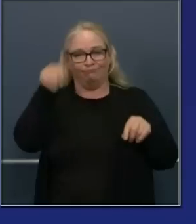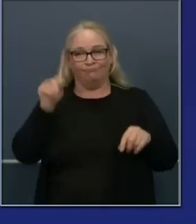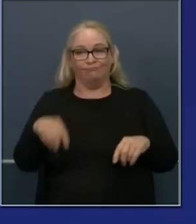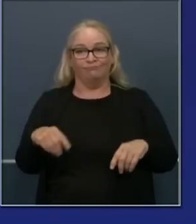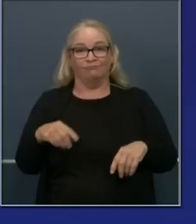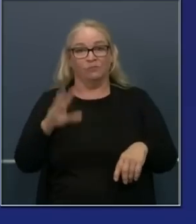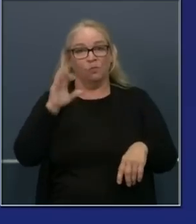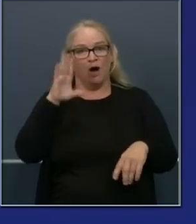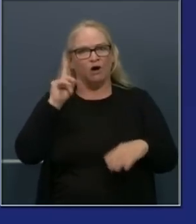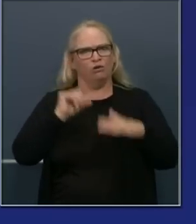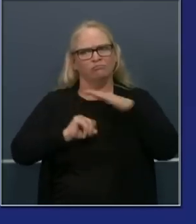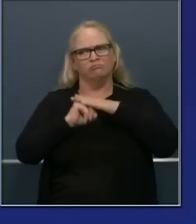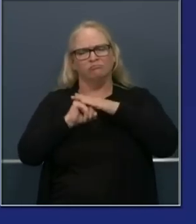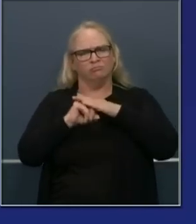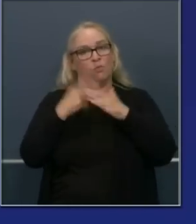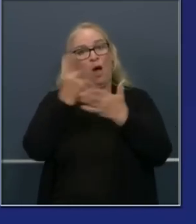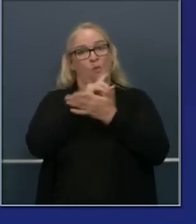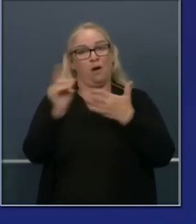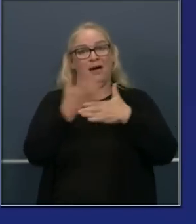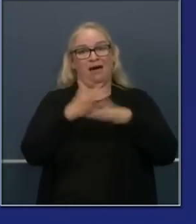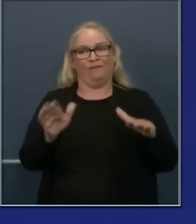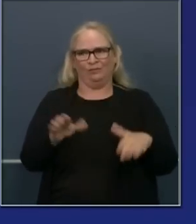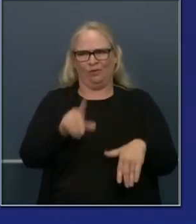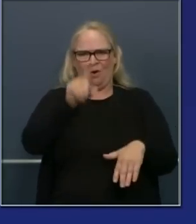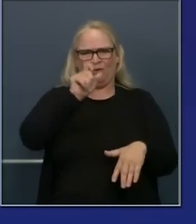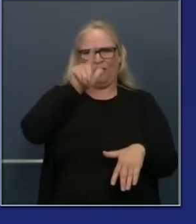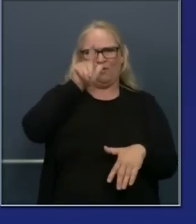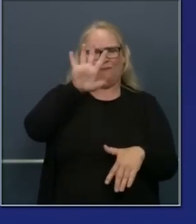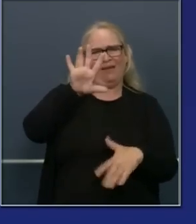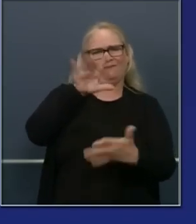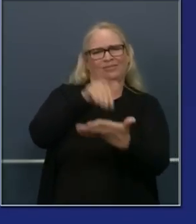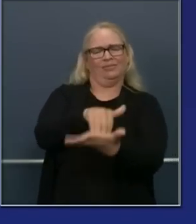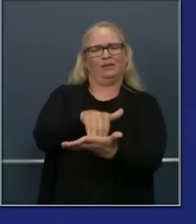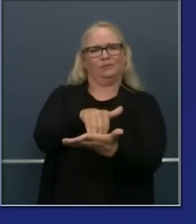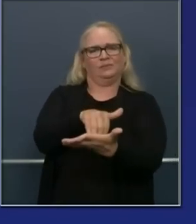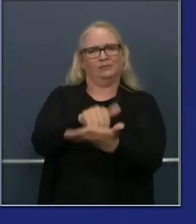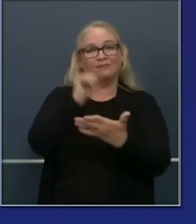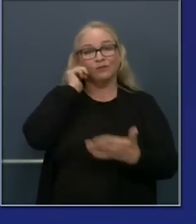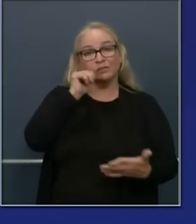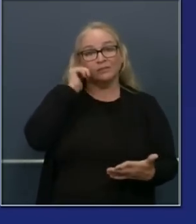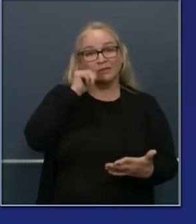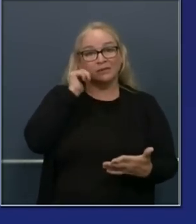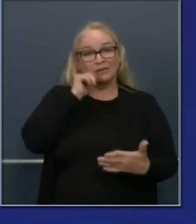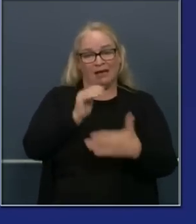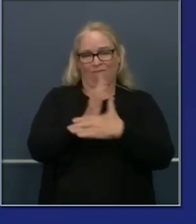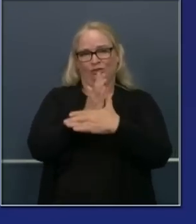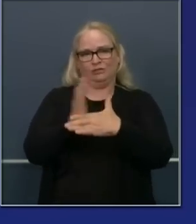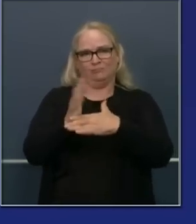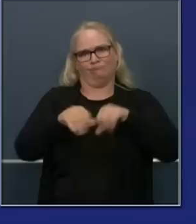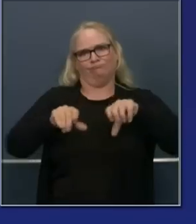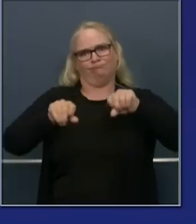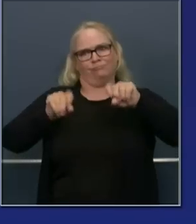PEOPLE TESTED AND NUMBER OF PEOPLE THAT TESTED POSITIVE NOW WITH RECORD SEVEN DAY AVERAGE